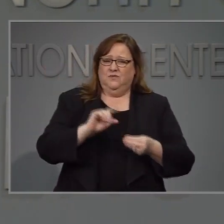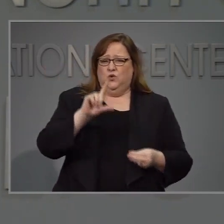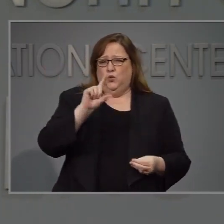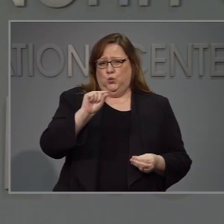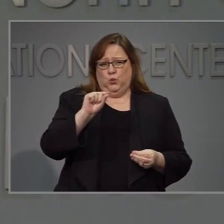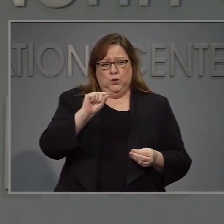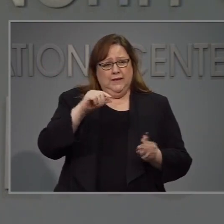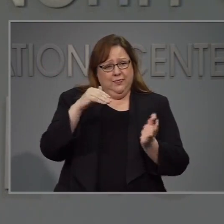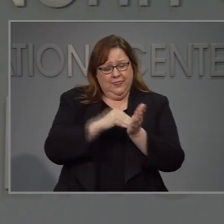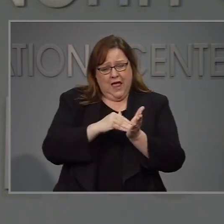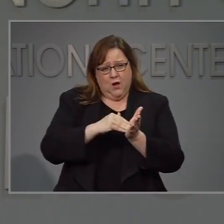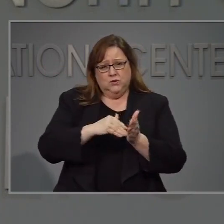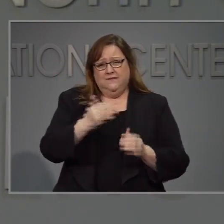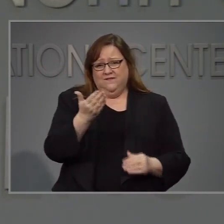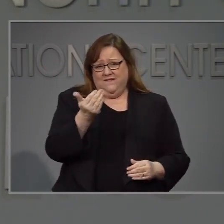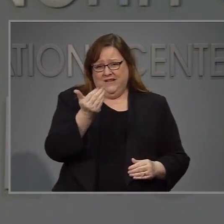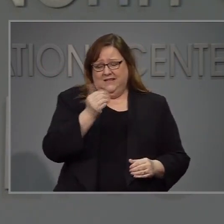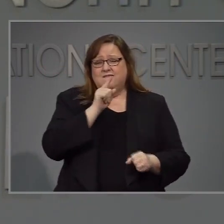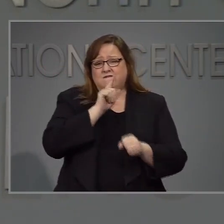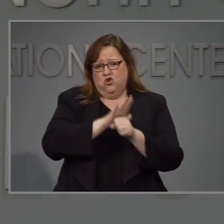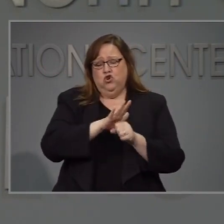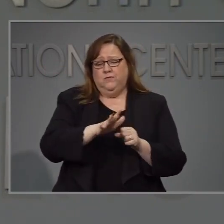THANK YOU FOR JOINING TODAY'S UPDATE ON COVID-19 IN NORTH